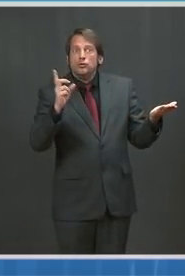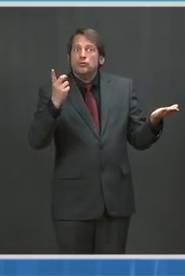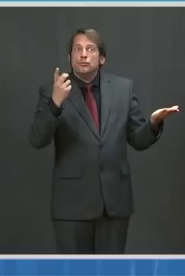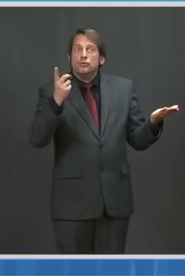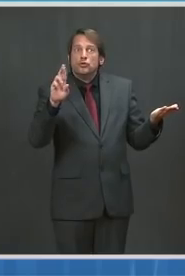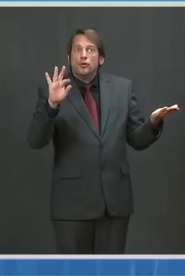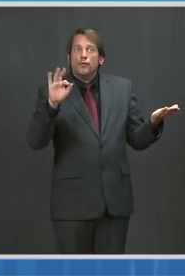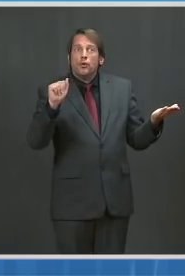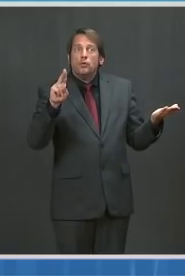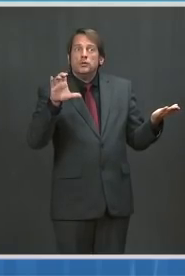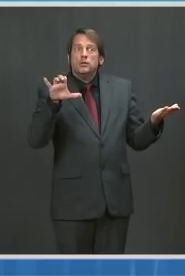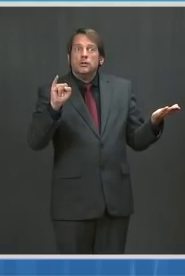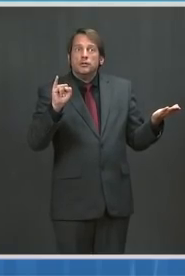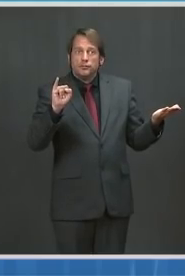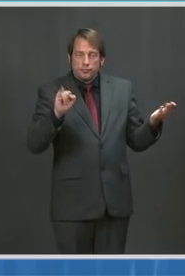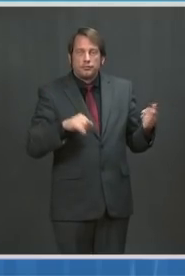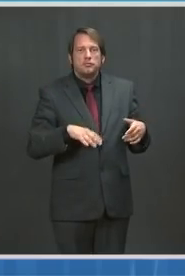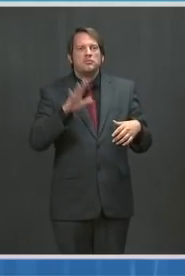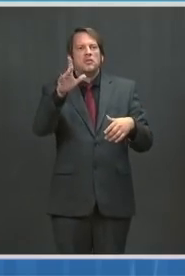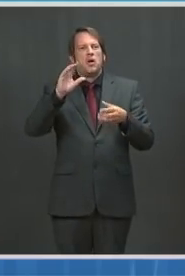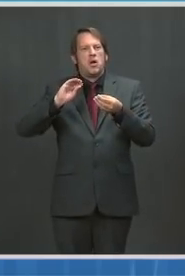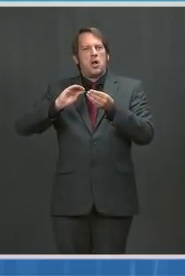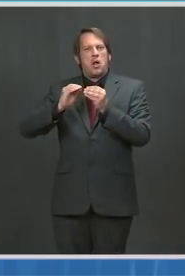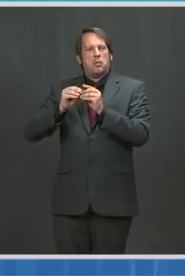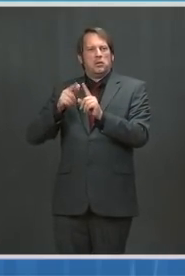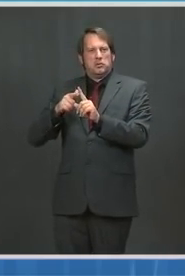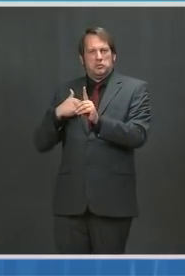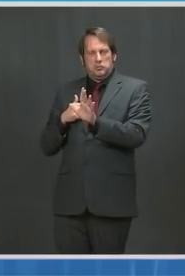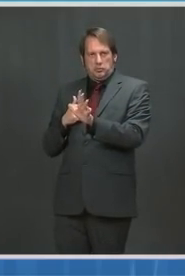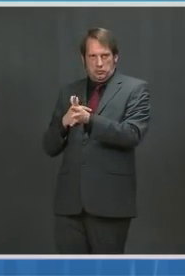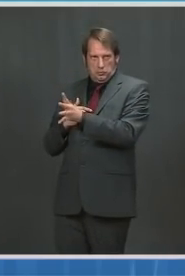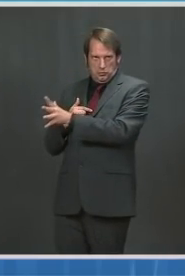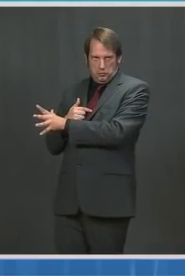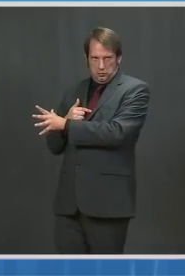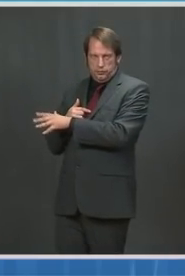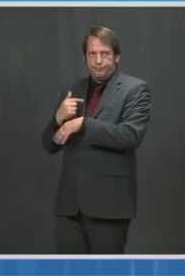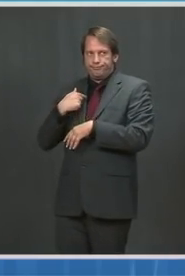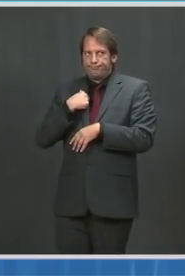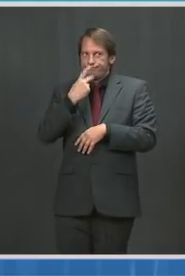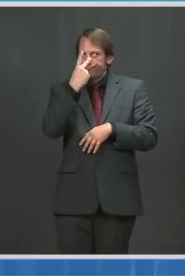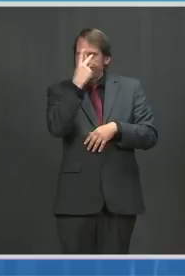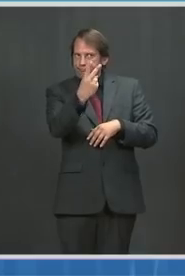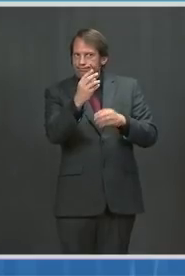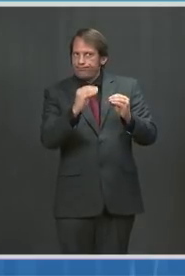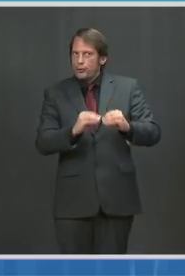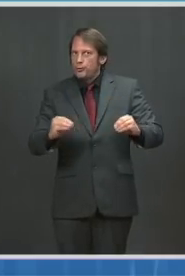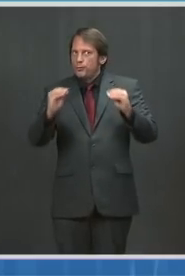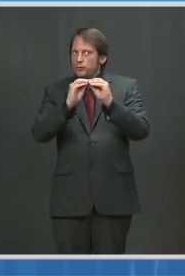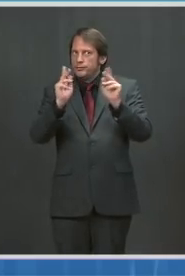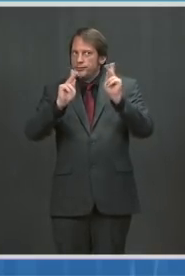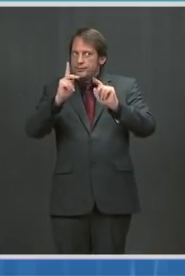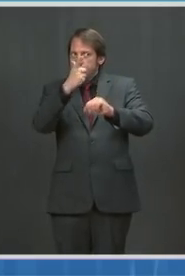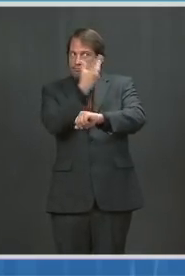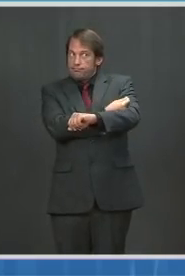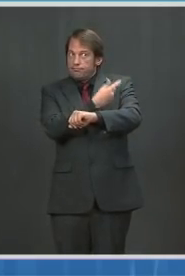But I think what we're going to see, Kaitlan, is that, as we get more and more people vaccinated, you're going to see a concomitant diminution